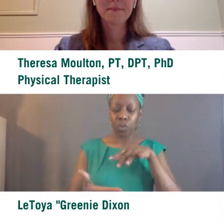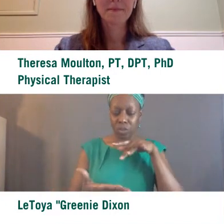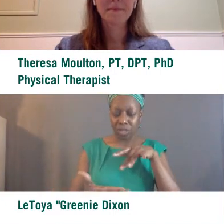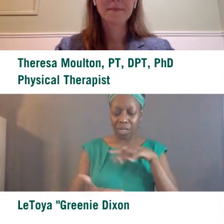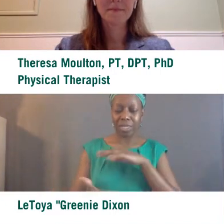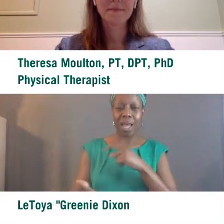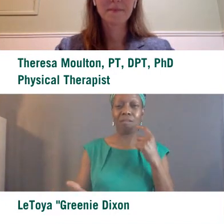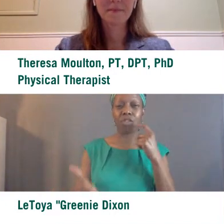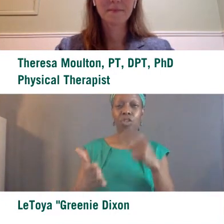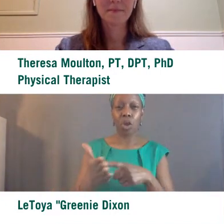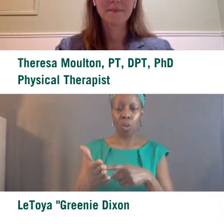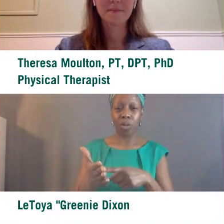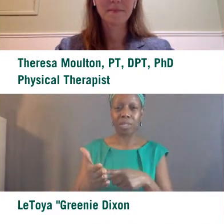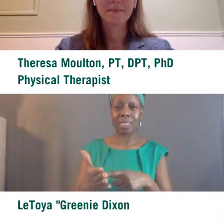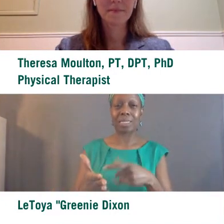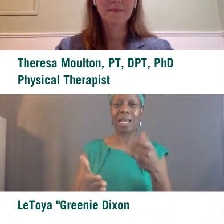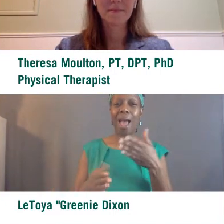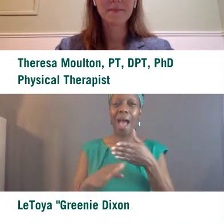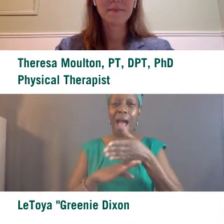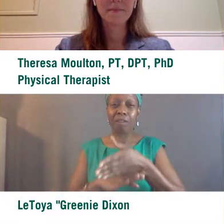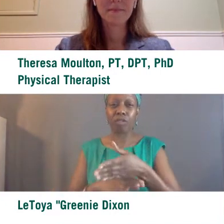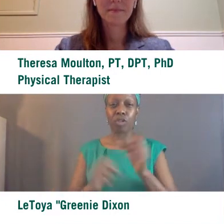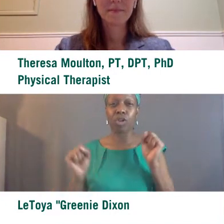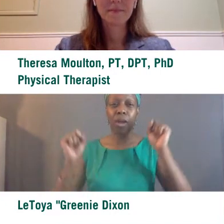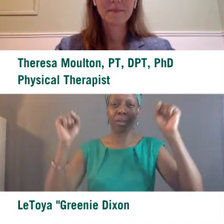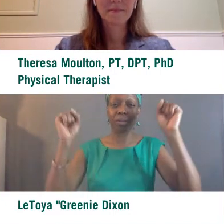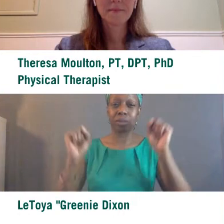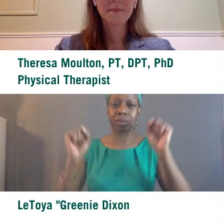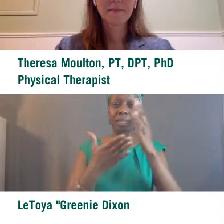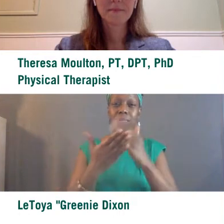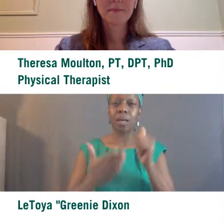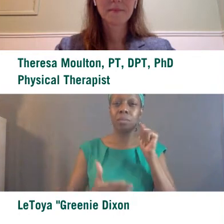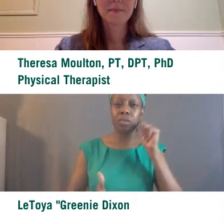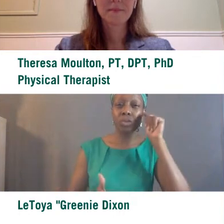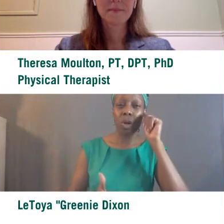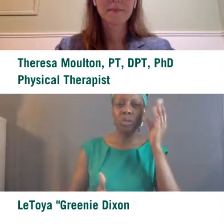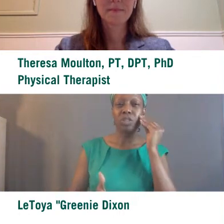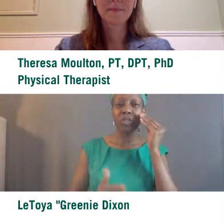And I think there's a lot of overlap with the release